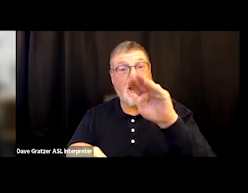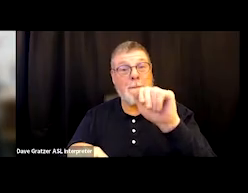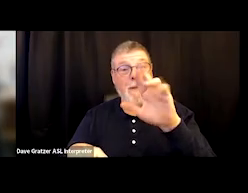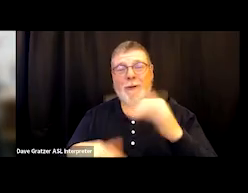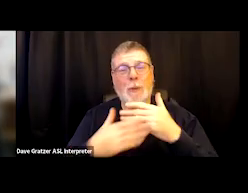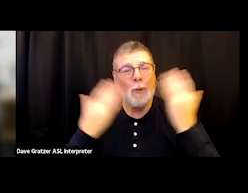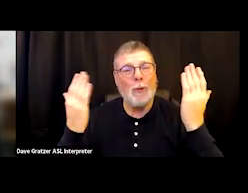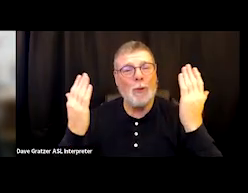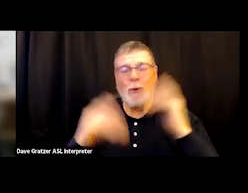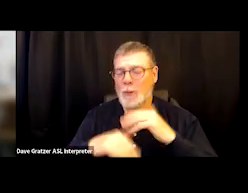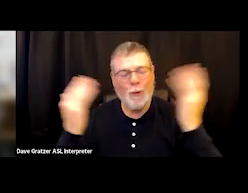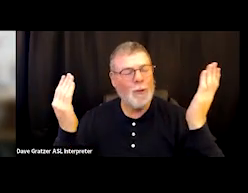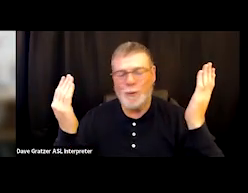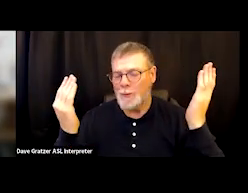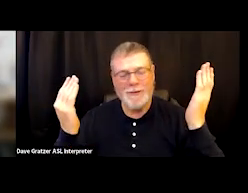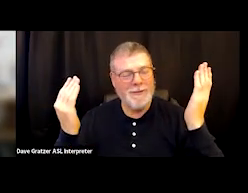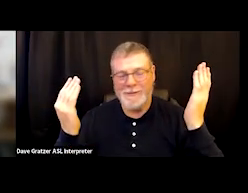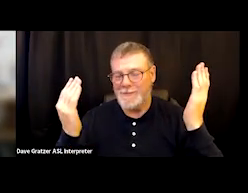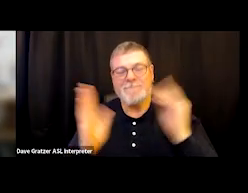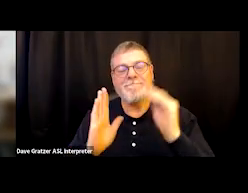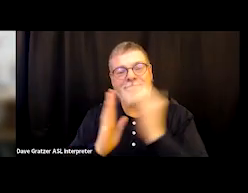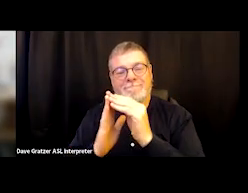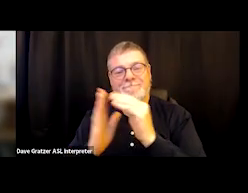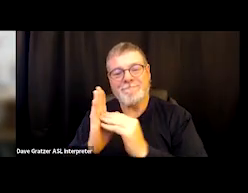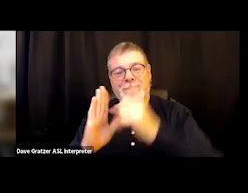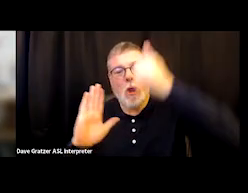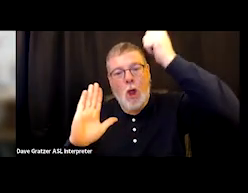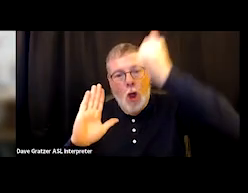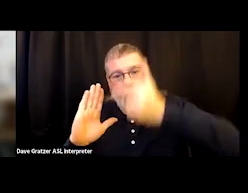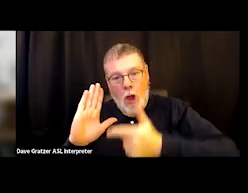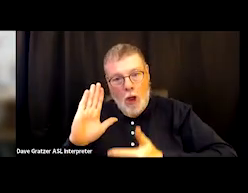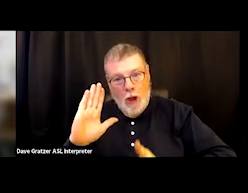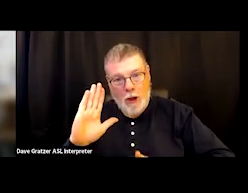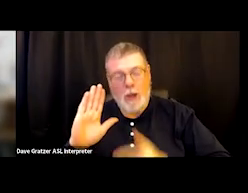when you're applying for disability. List all diagnoses and do as best job as you can